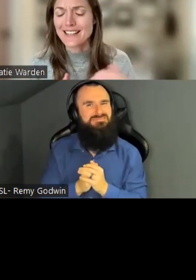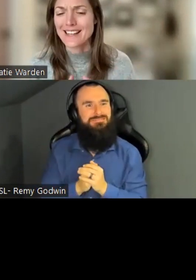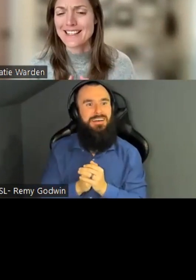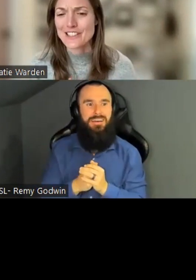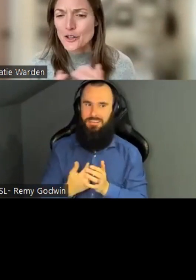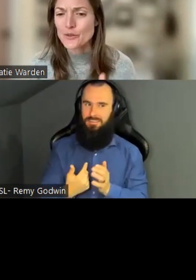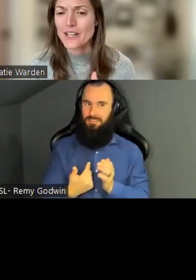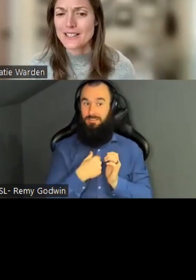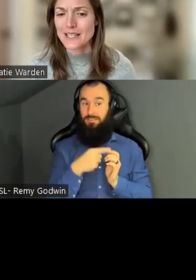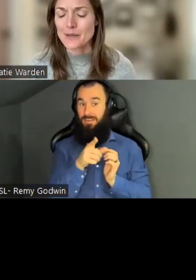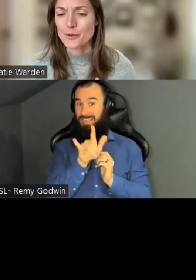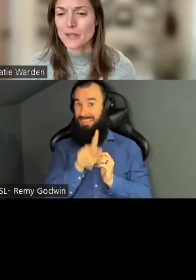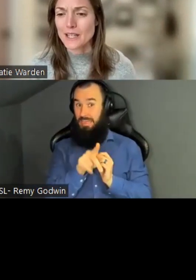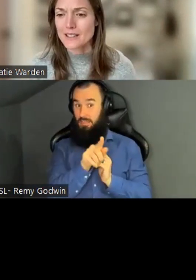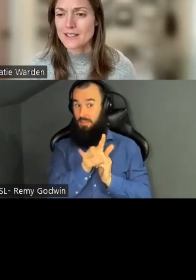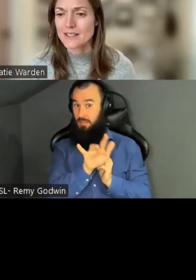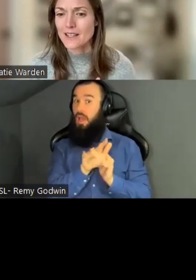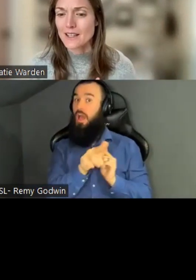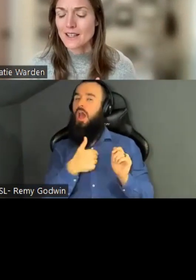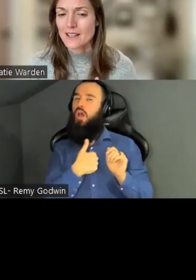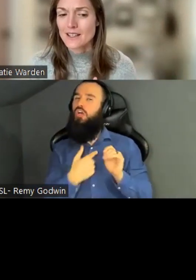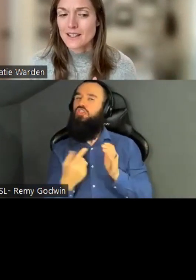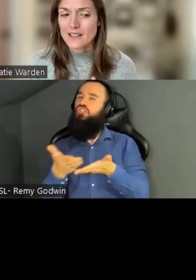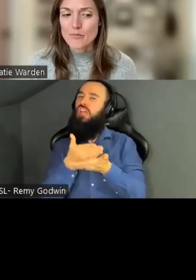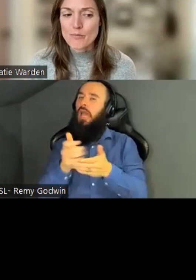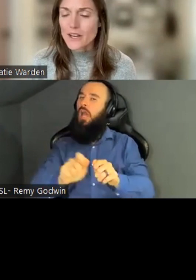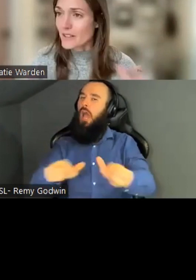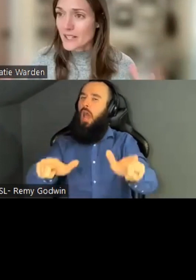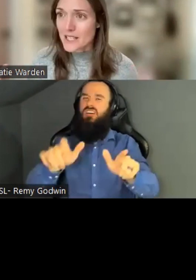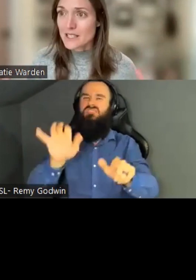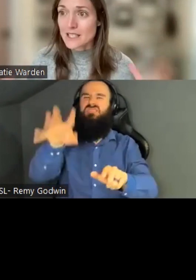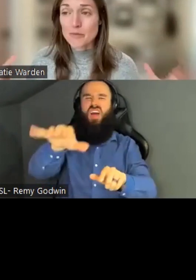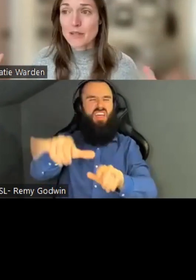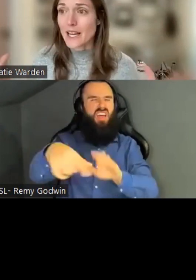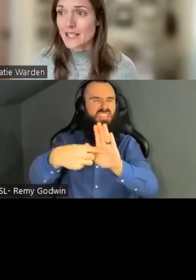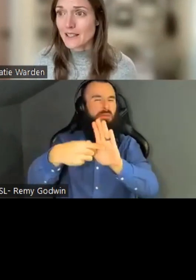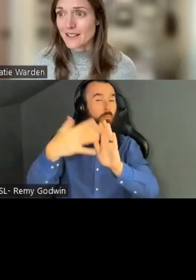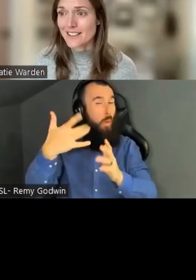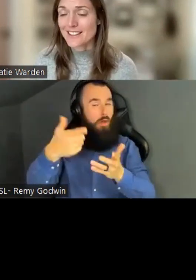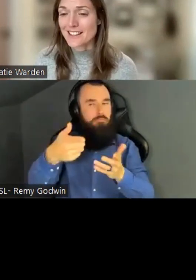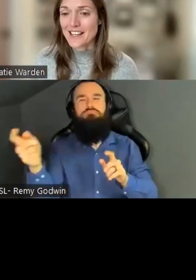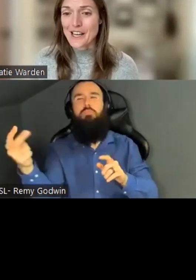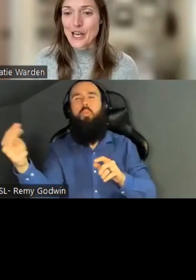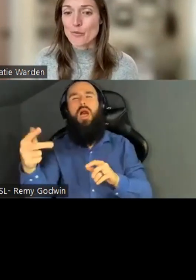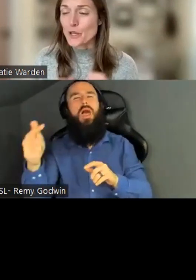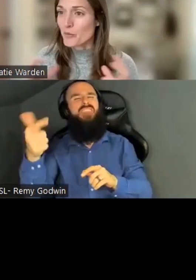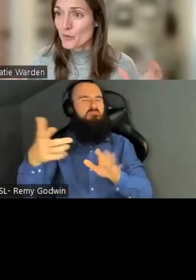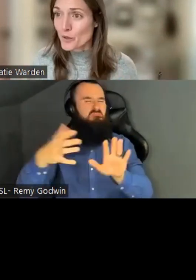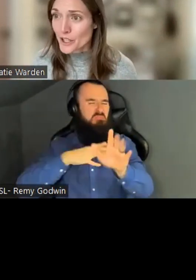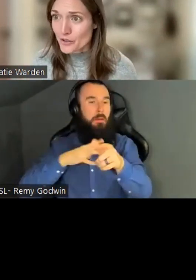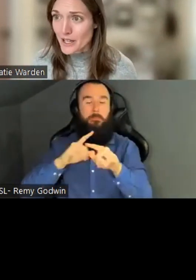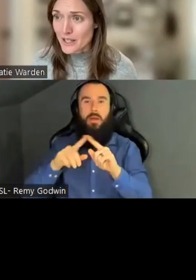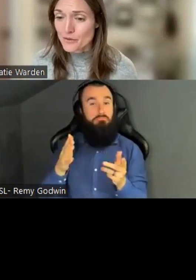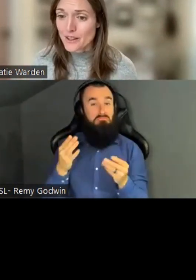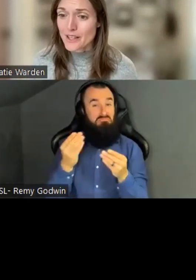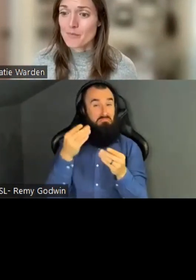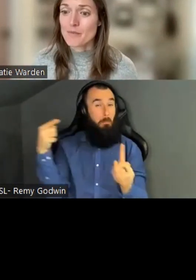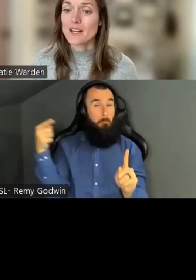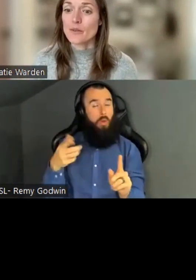and note that example, because modifications can be anything. We can be really creative with them.